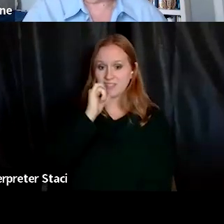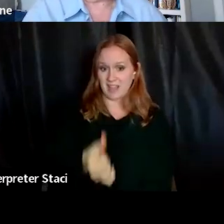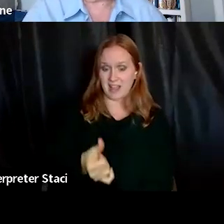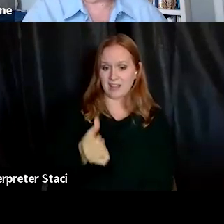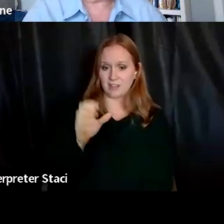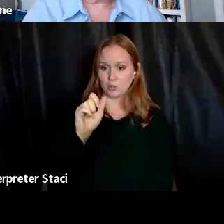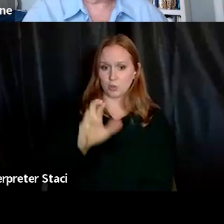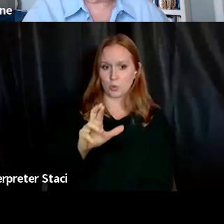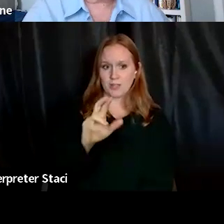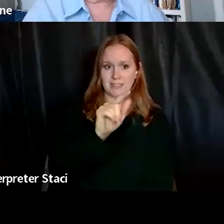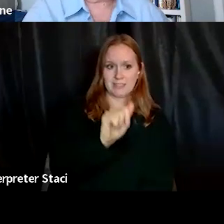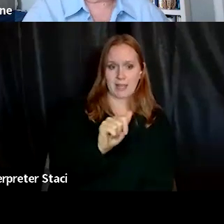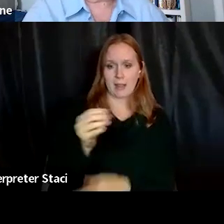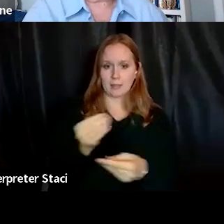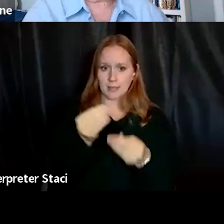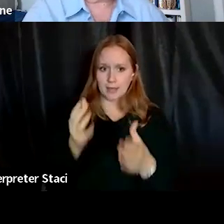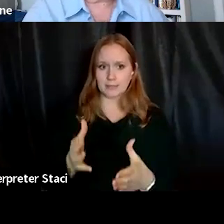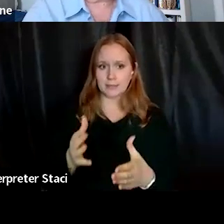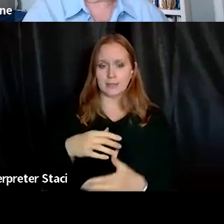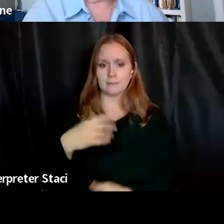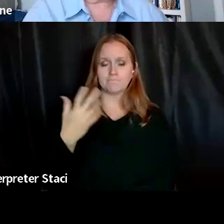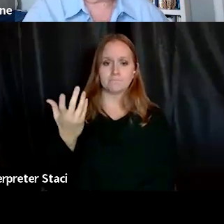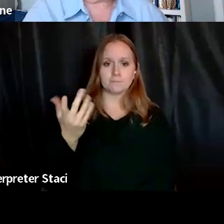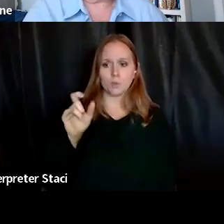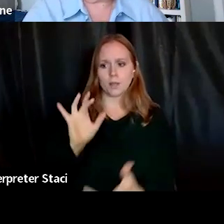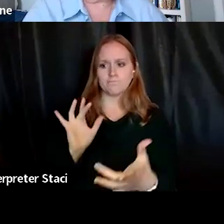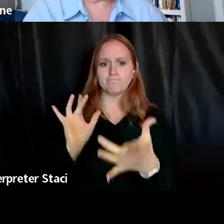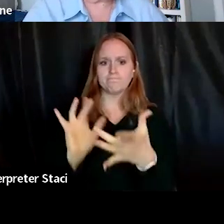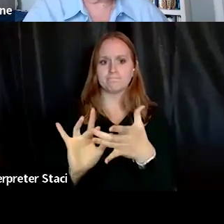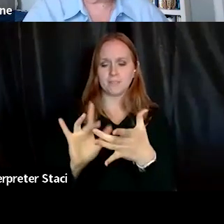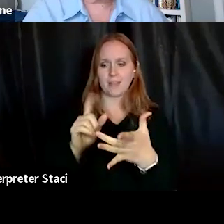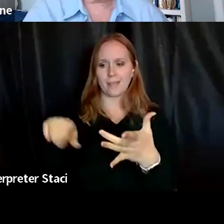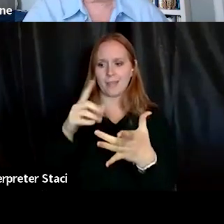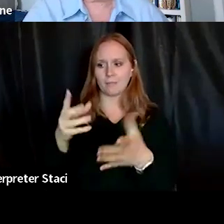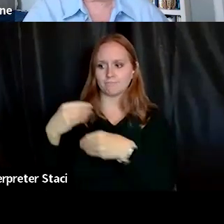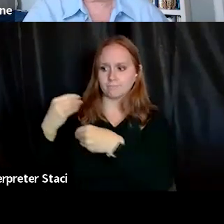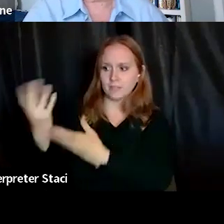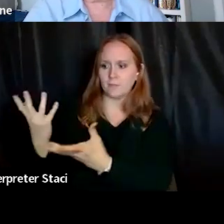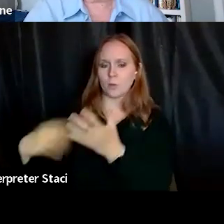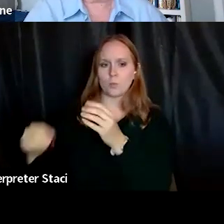like myself and Sametra. And you can reach out to them. And they can provide more information about what's going on locally,